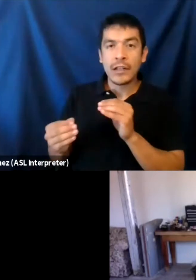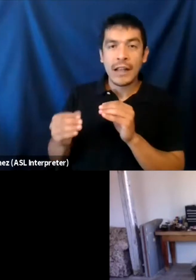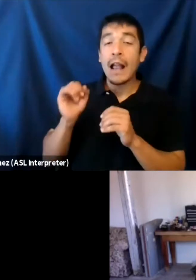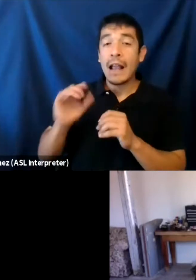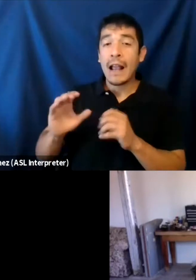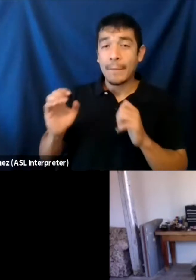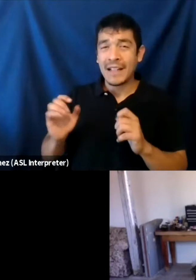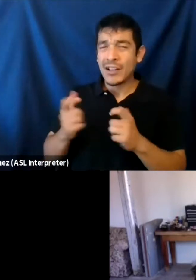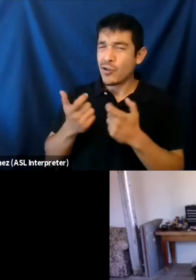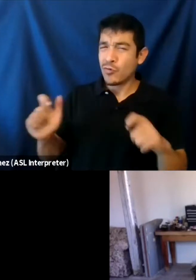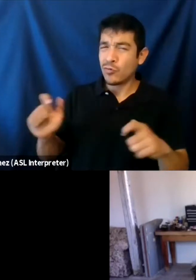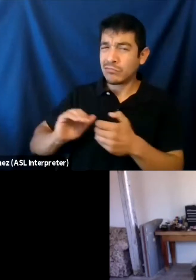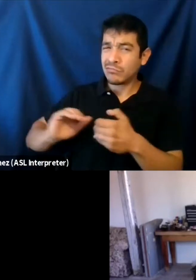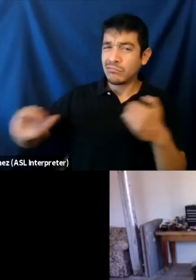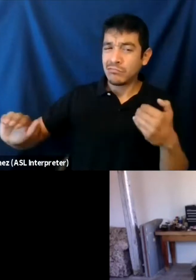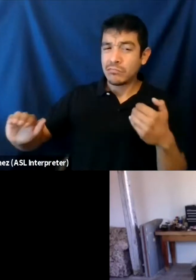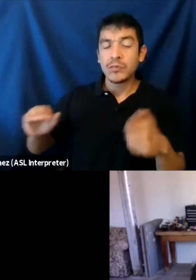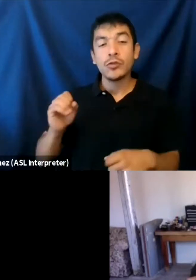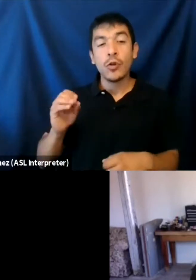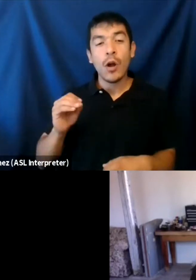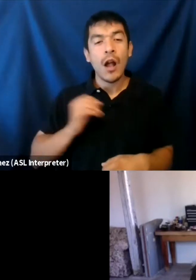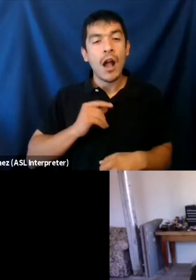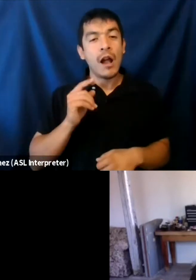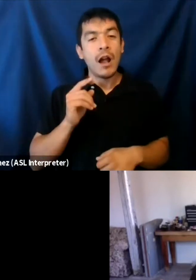And so I, just so many of my Congolese friends